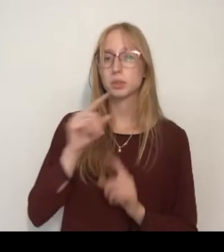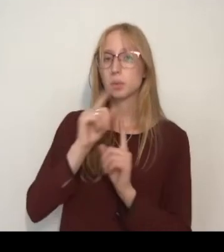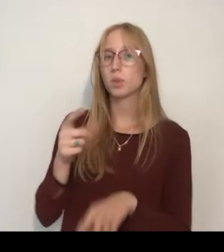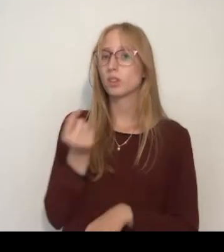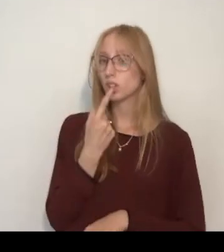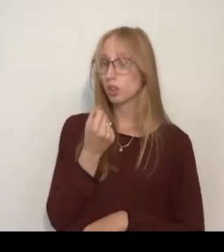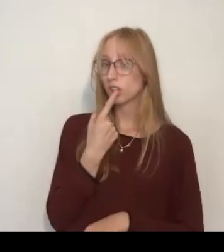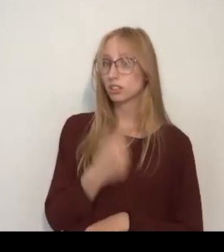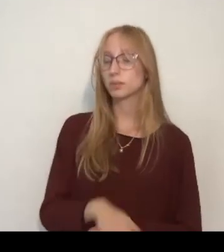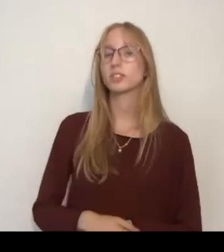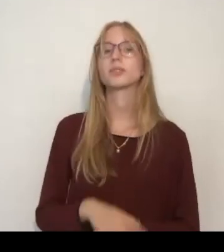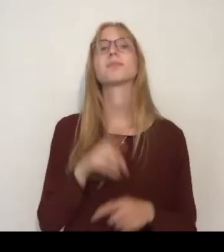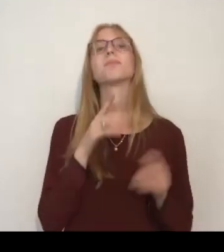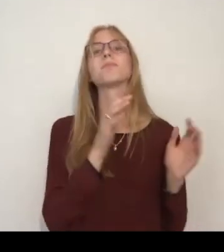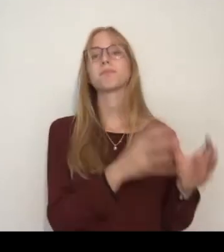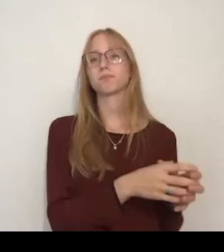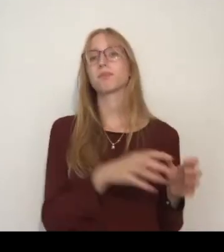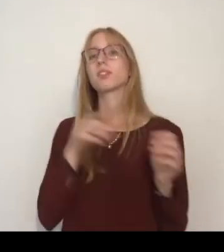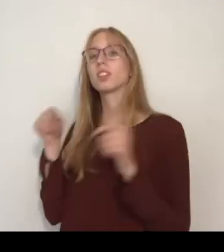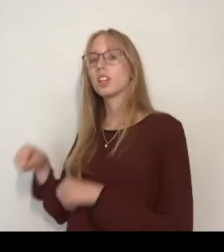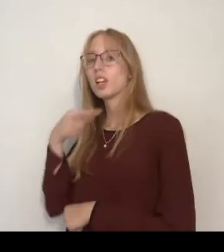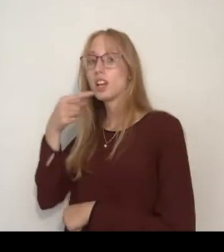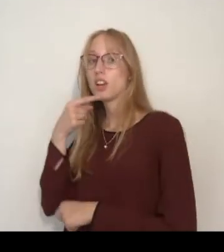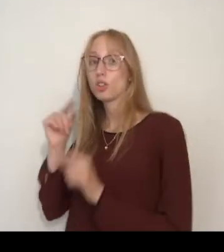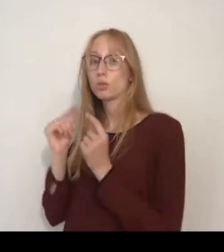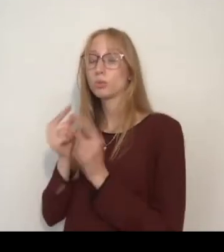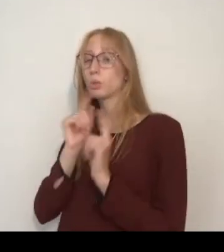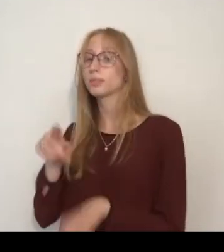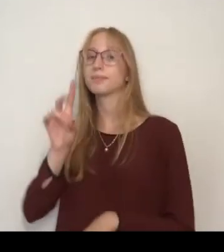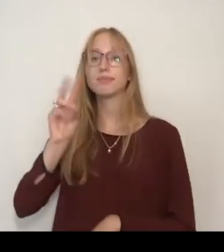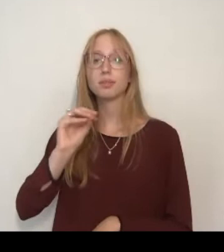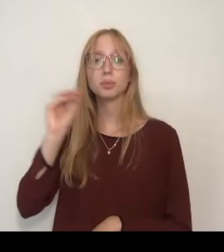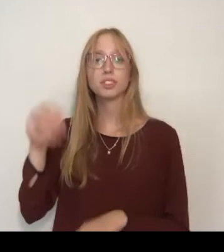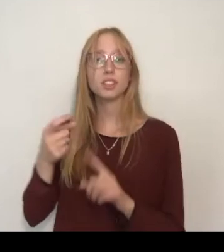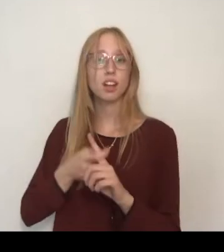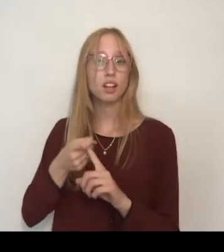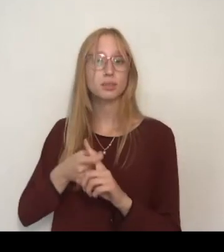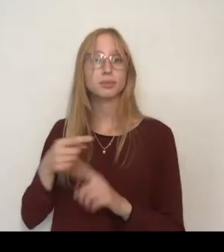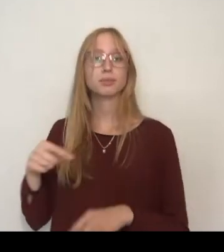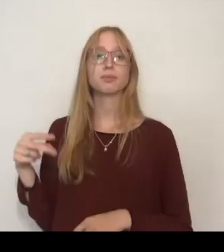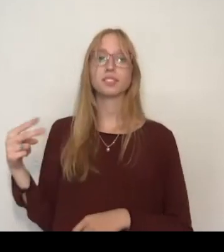and third, oral contraceptives at 17%. Within the hearing population,